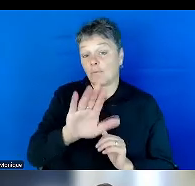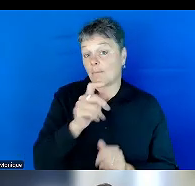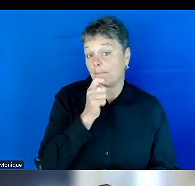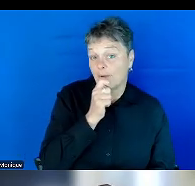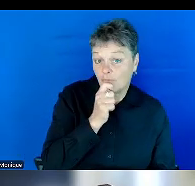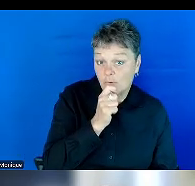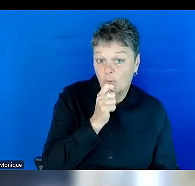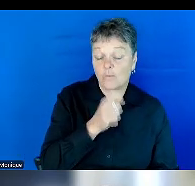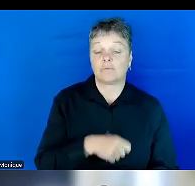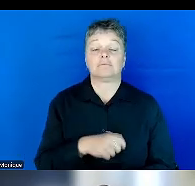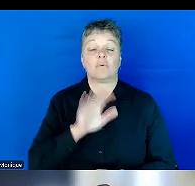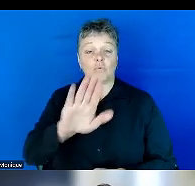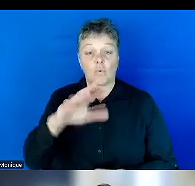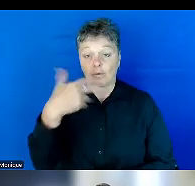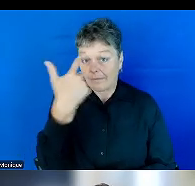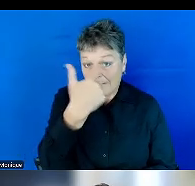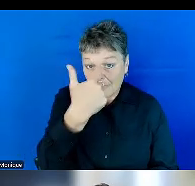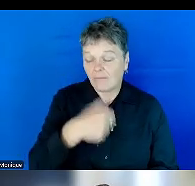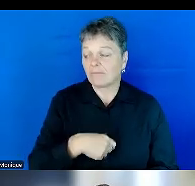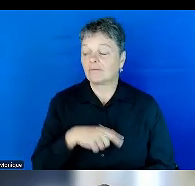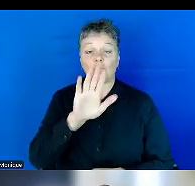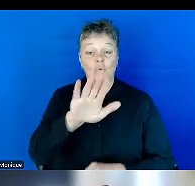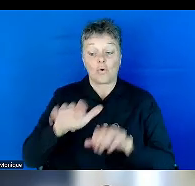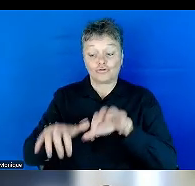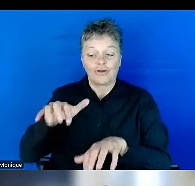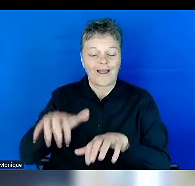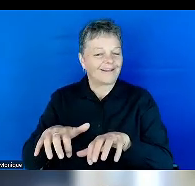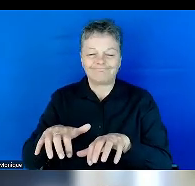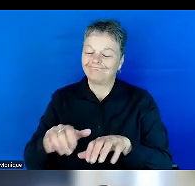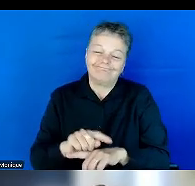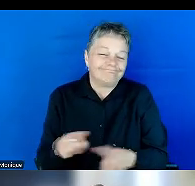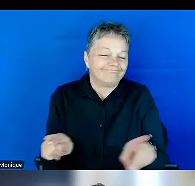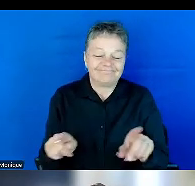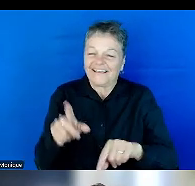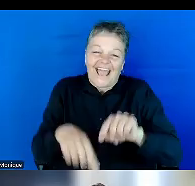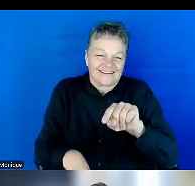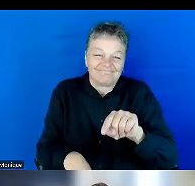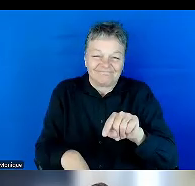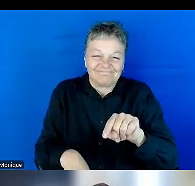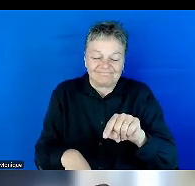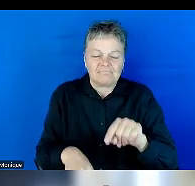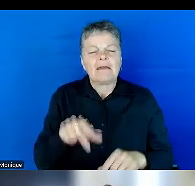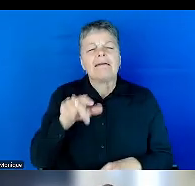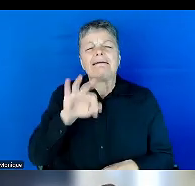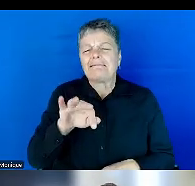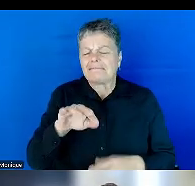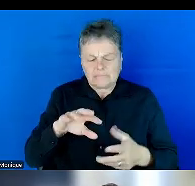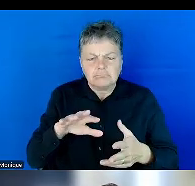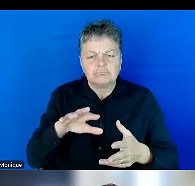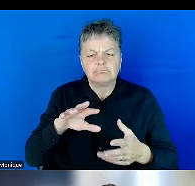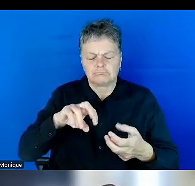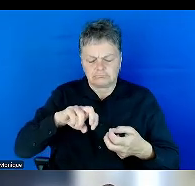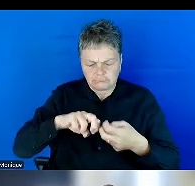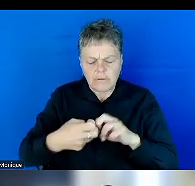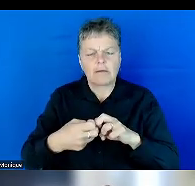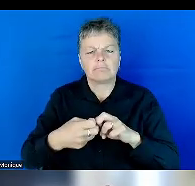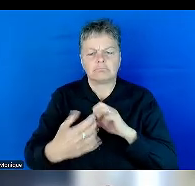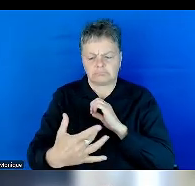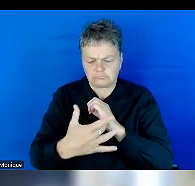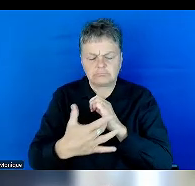cameras have been turned off. If you experience any technical issues during this session, please